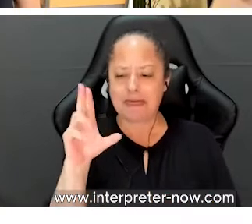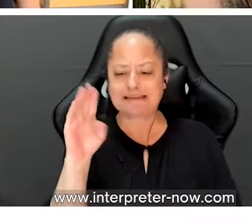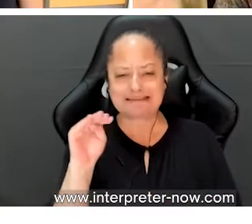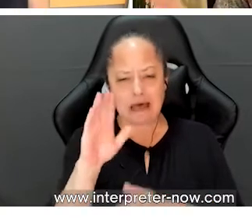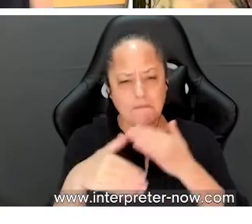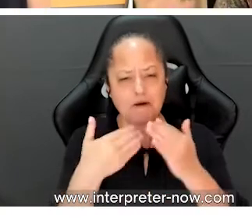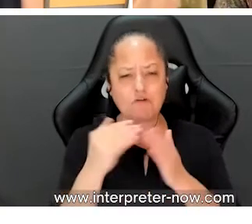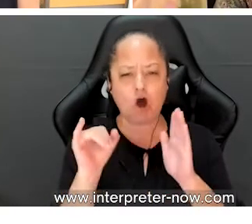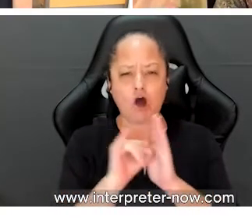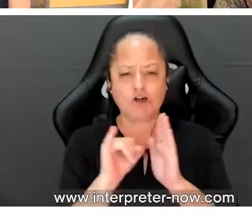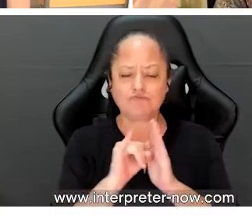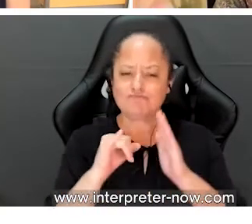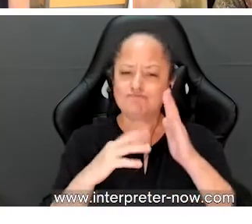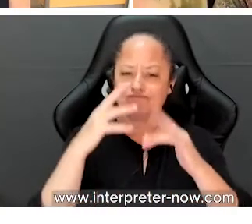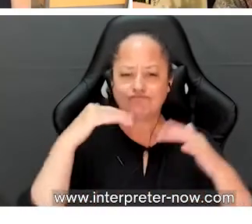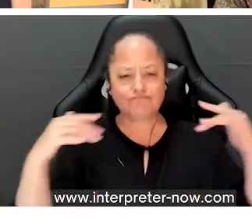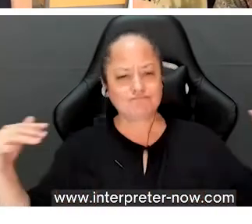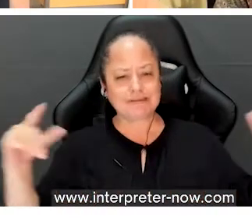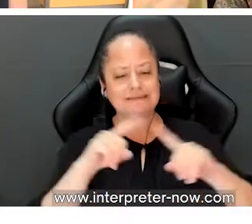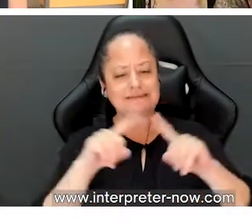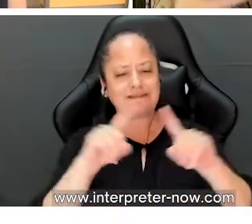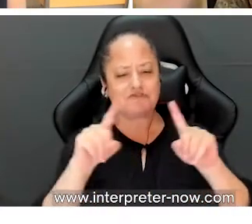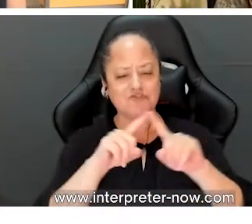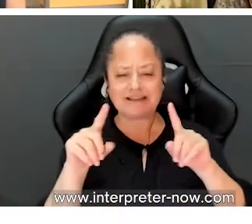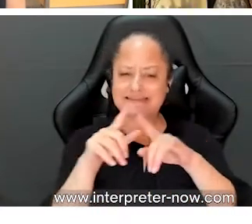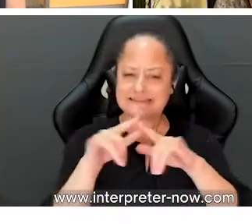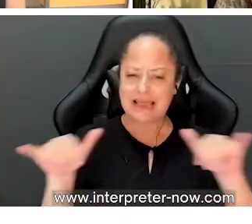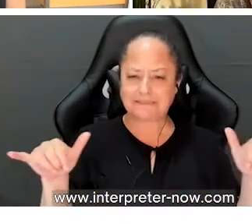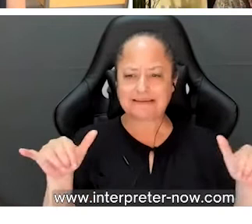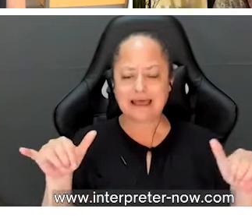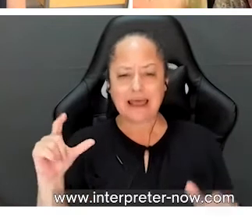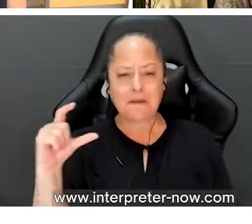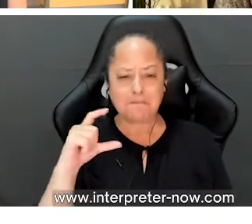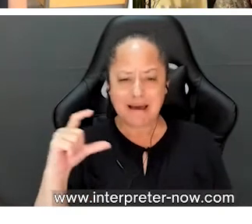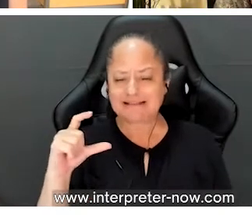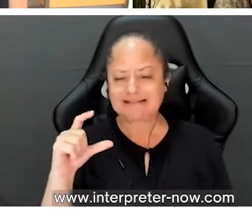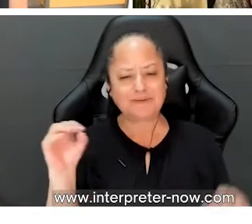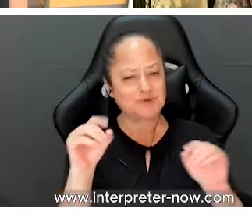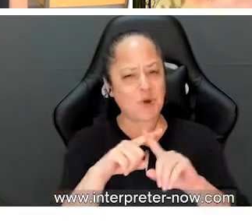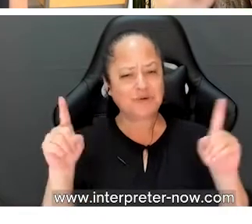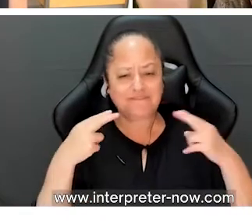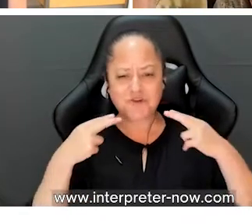We are this mismatched of all of these things all at the same time. And Muslims are no different. We are human beings just like you.